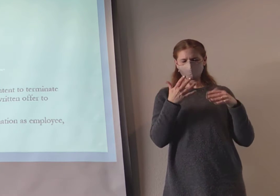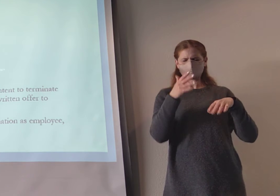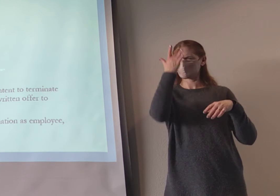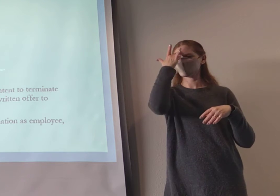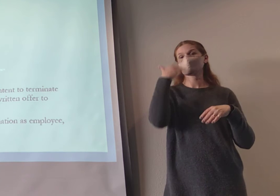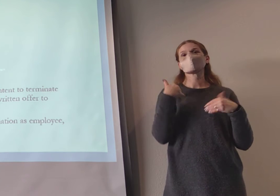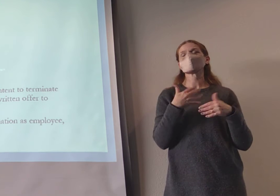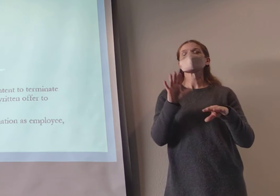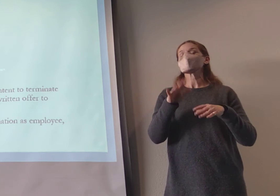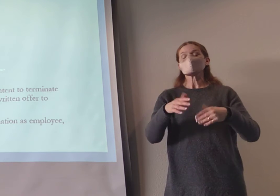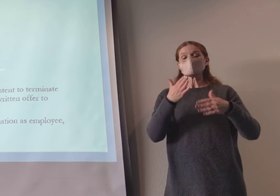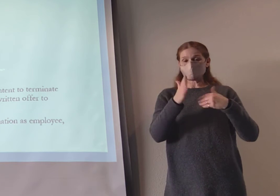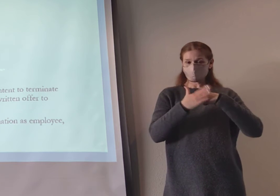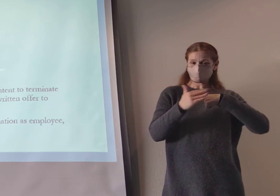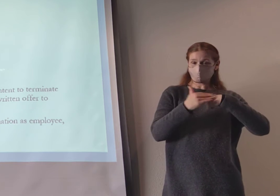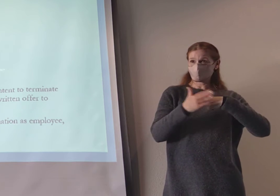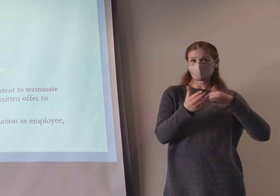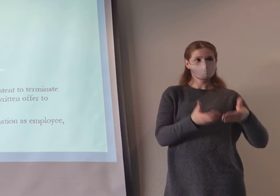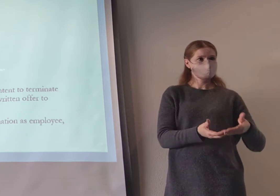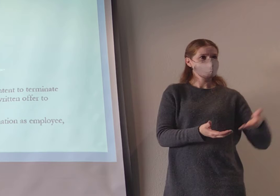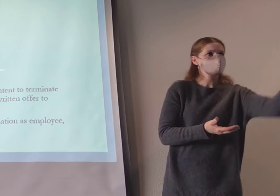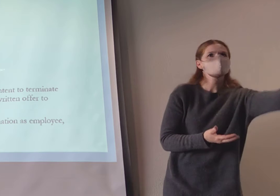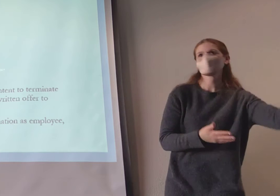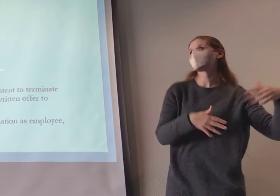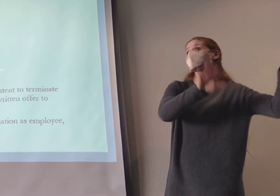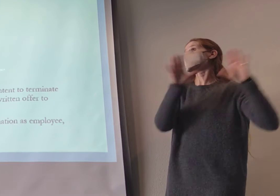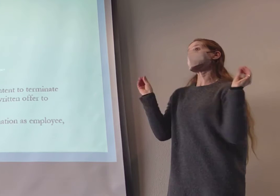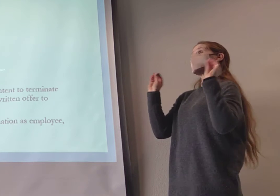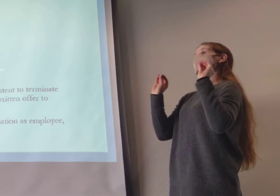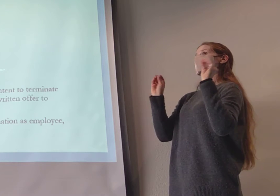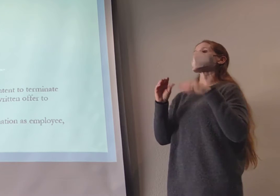Waste is another word for serious damage.